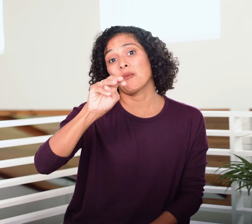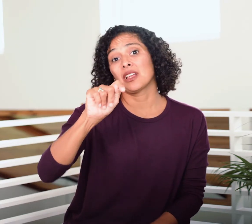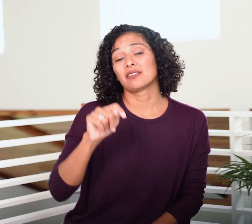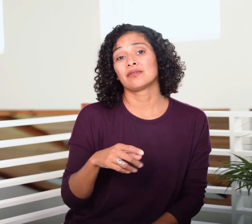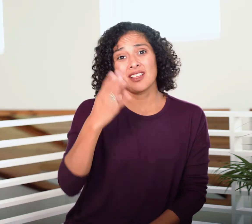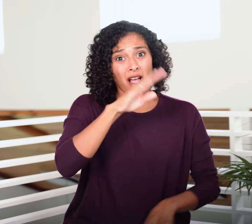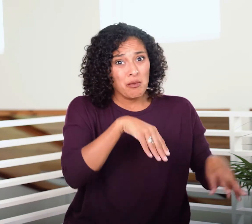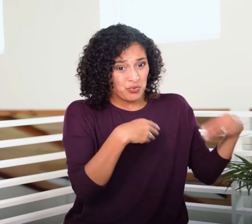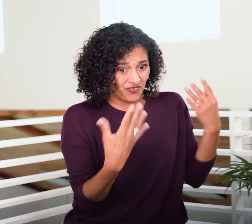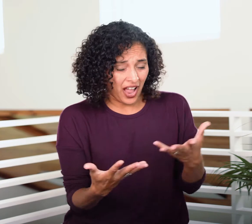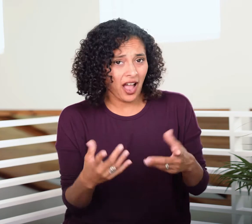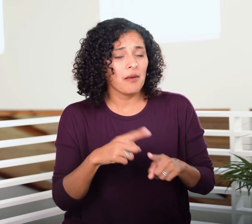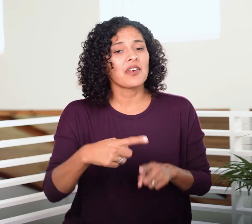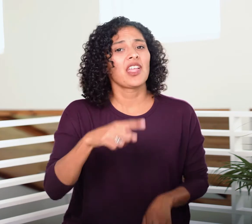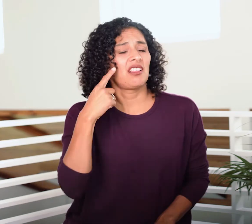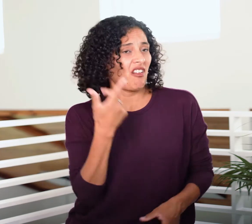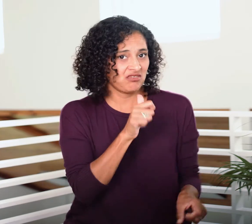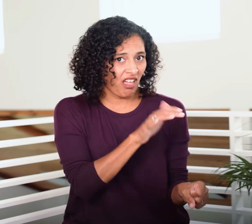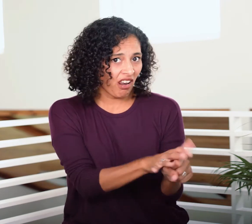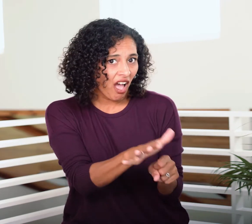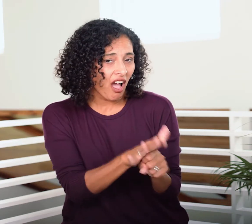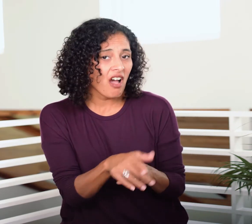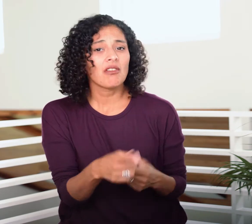God provides for them but they don’t think it’s sufficient.